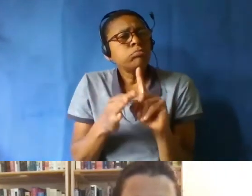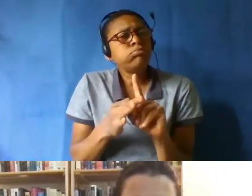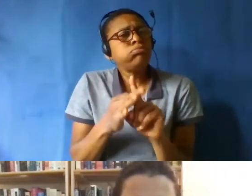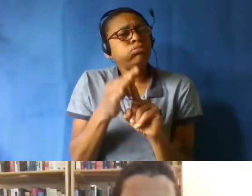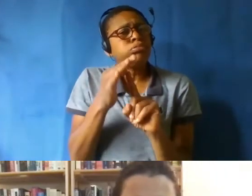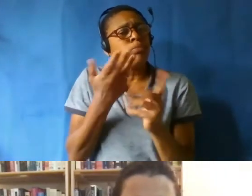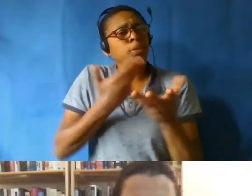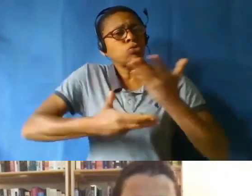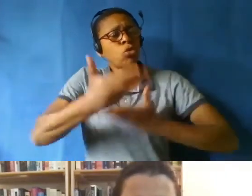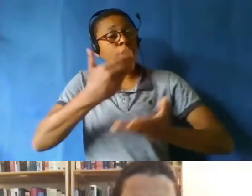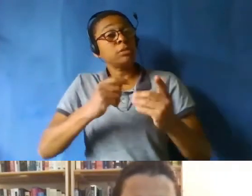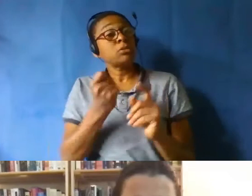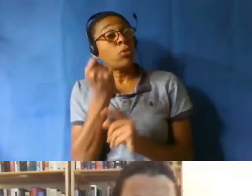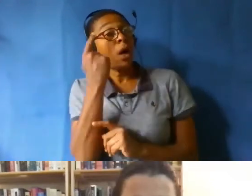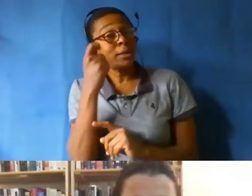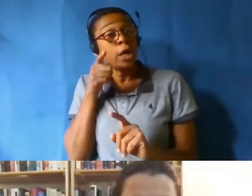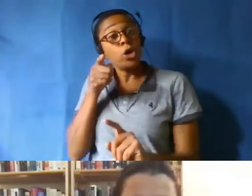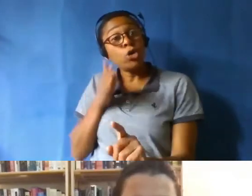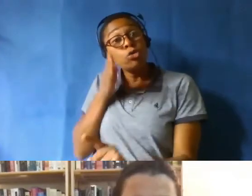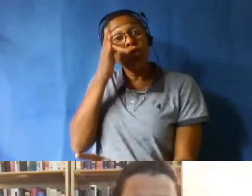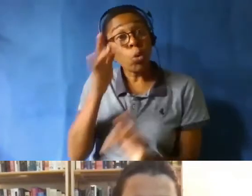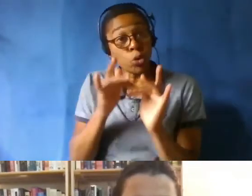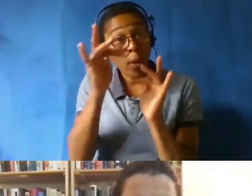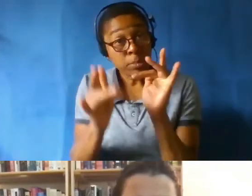go to this website you answer a few questions about yourself and then it